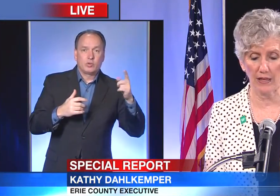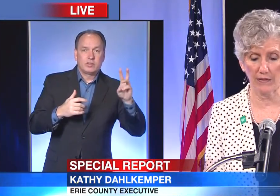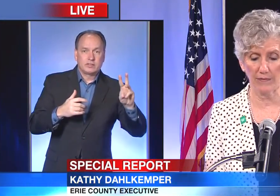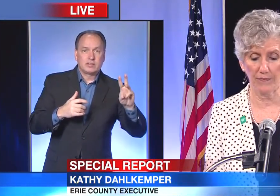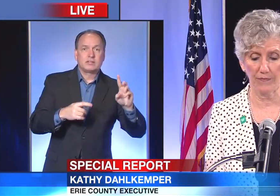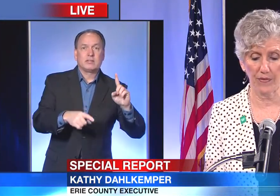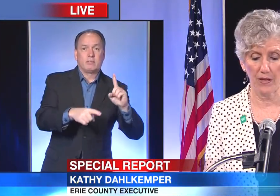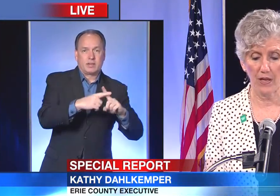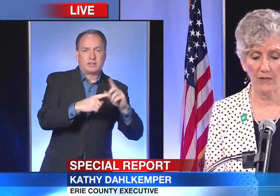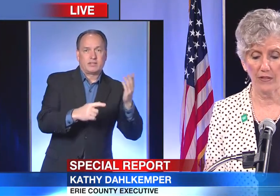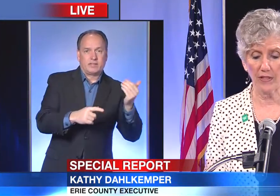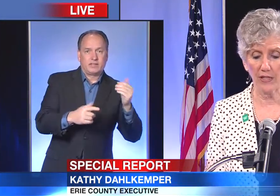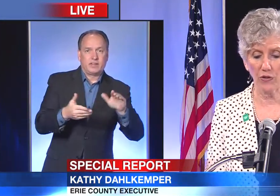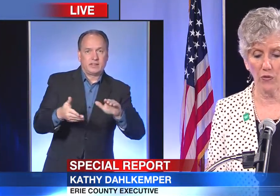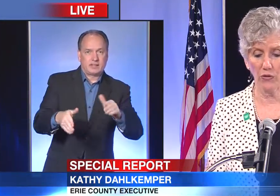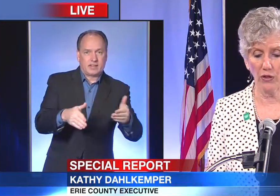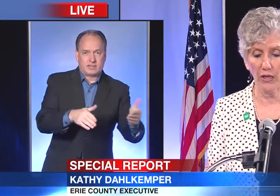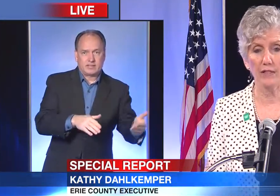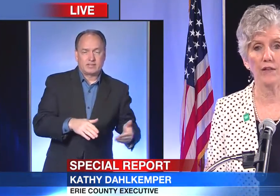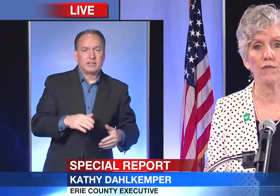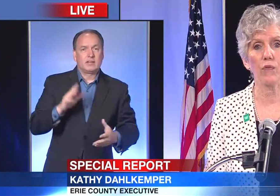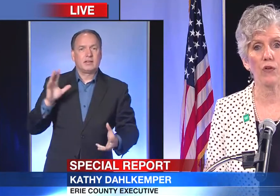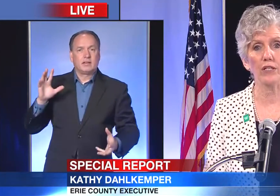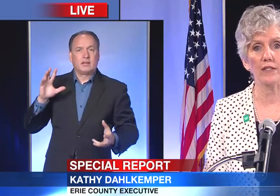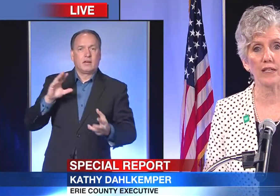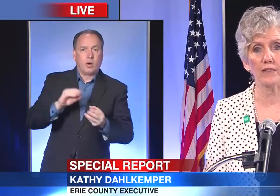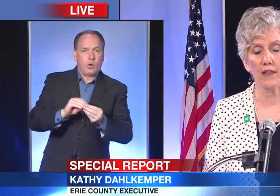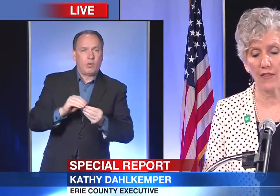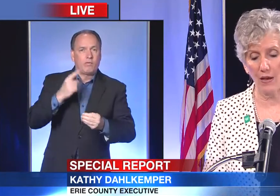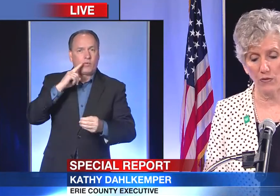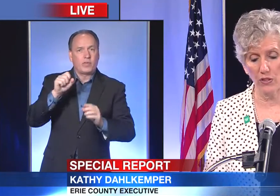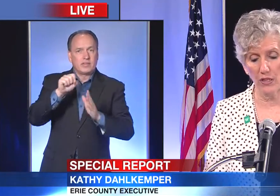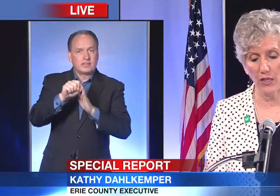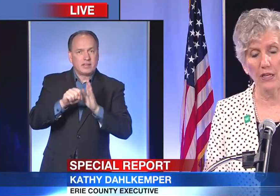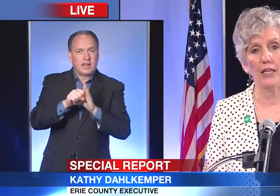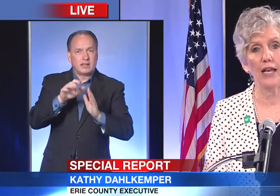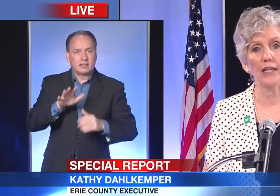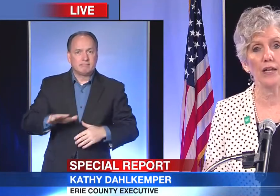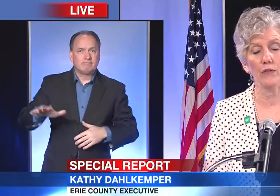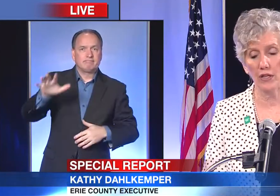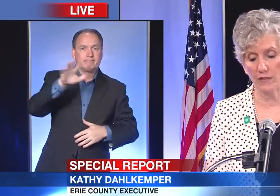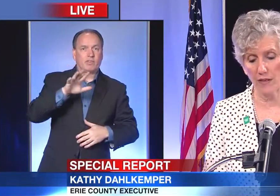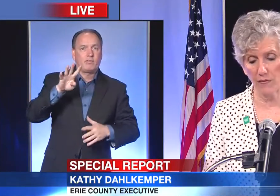THREE DEATHS AND ASHTABULA NOW HAS 126 CASES AND 15 DEATHS.